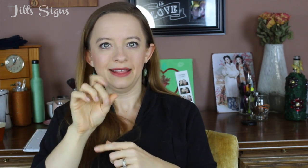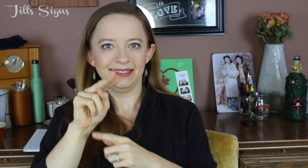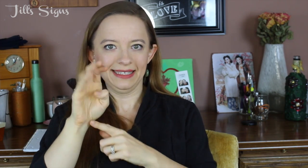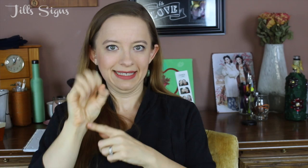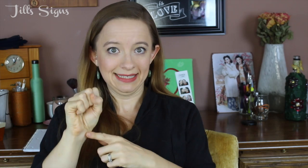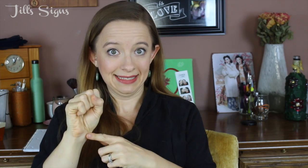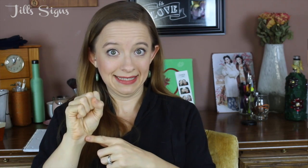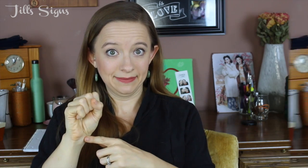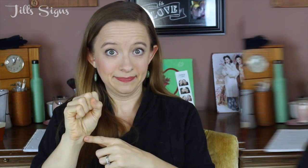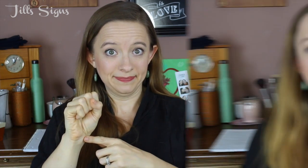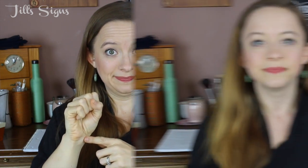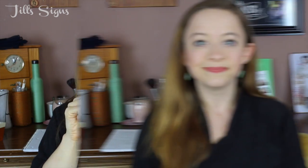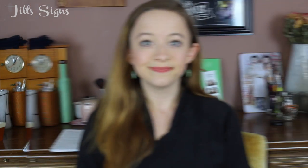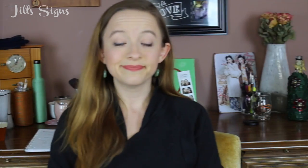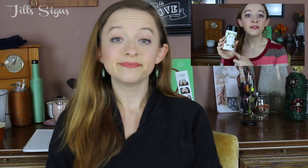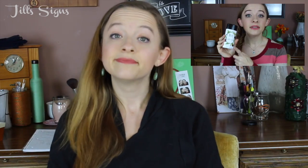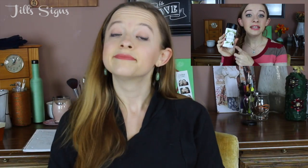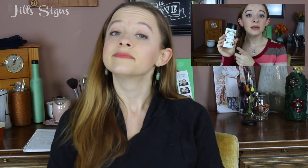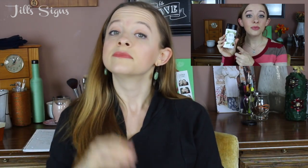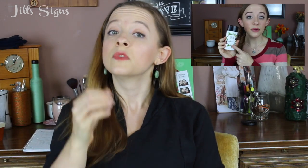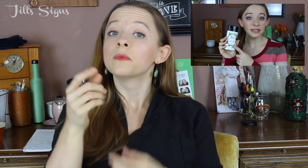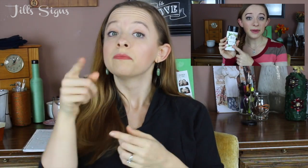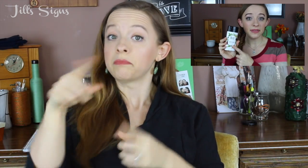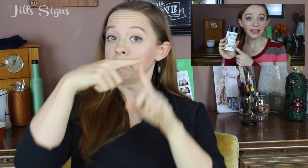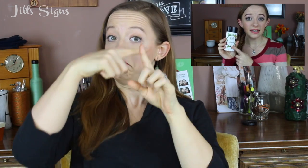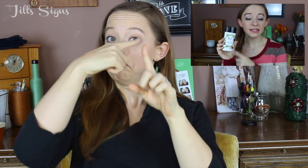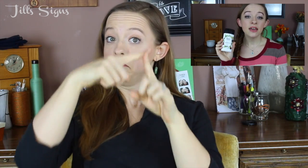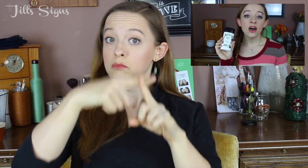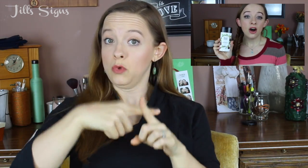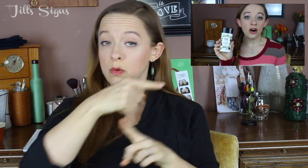"The pros about this